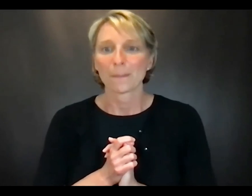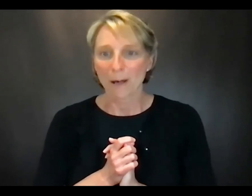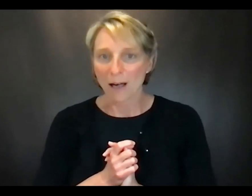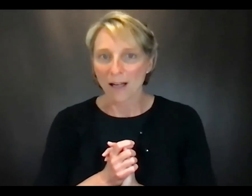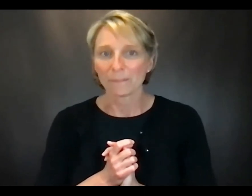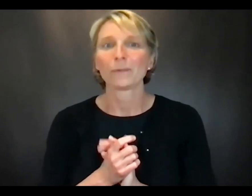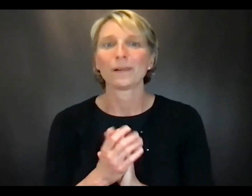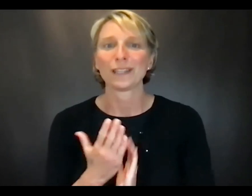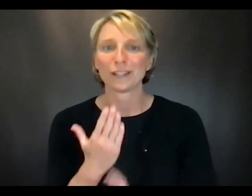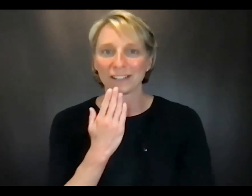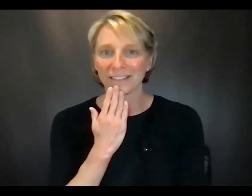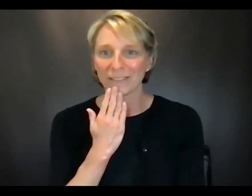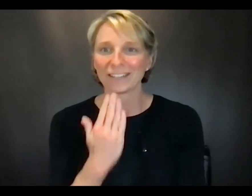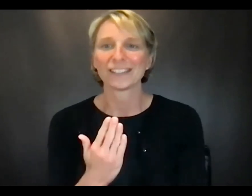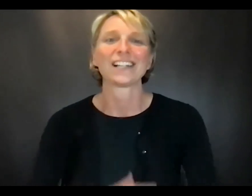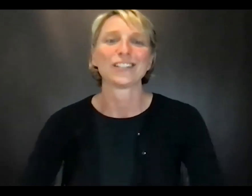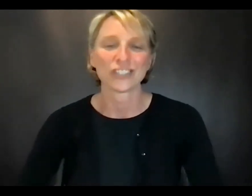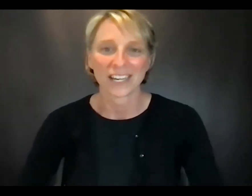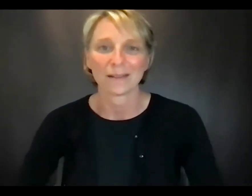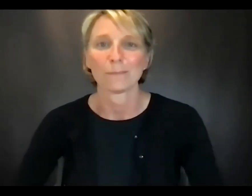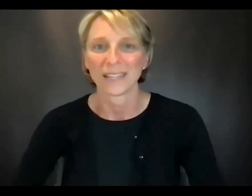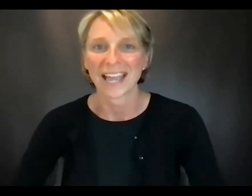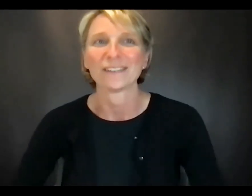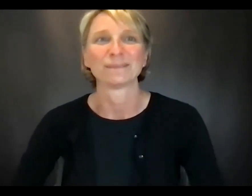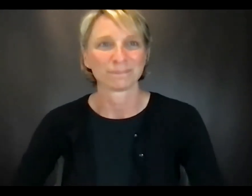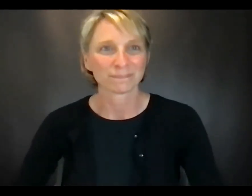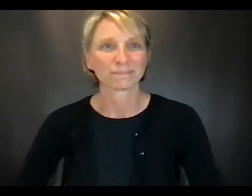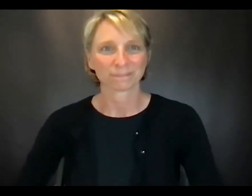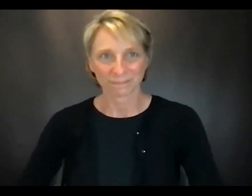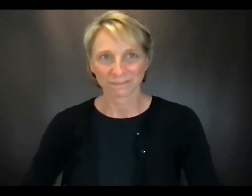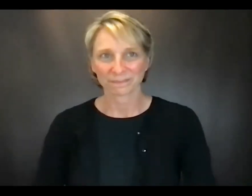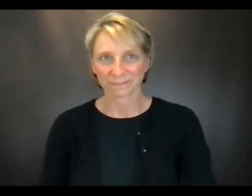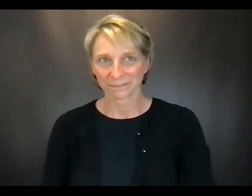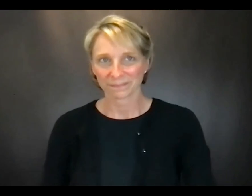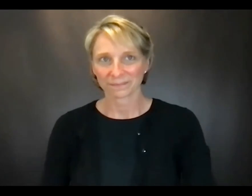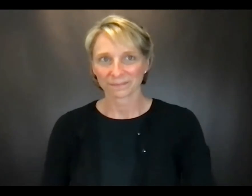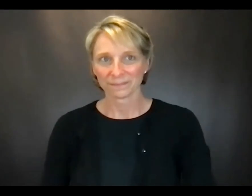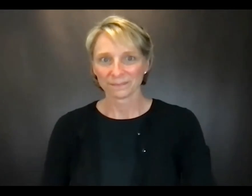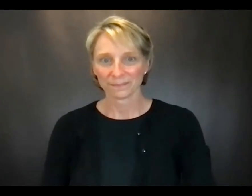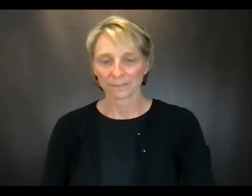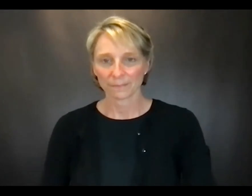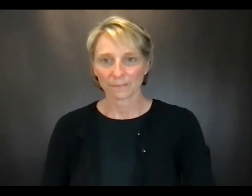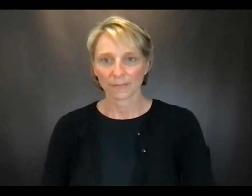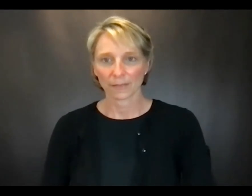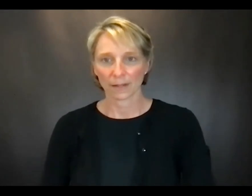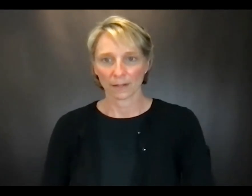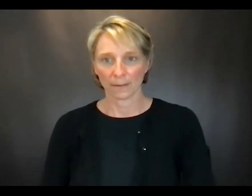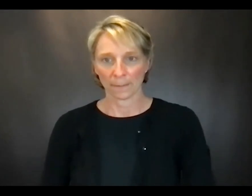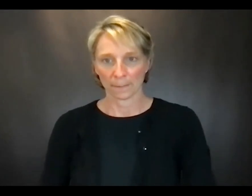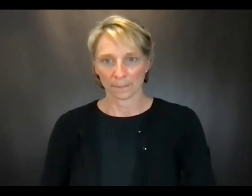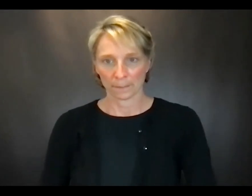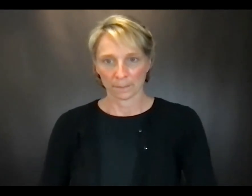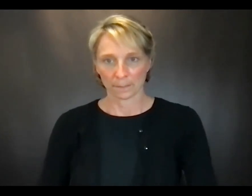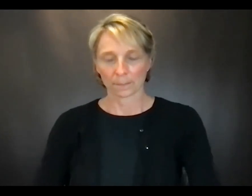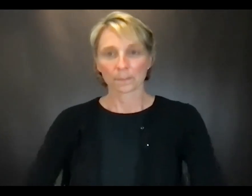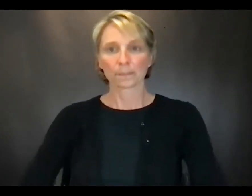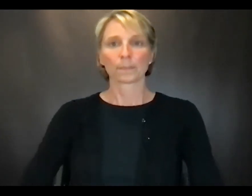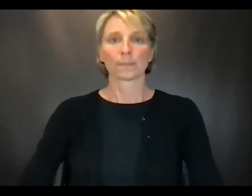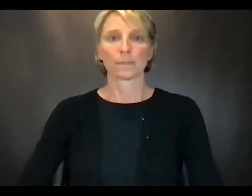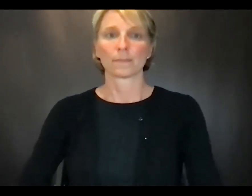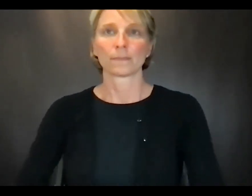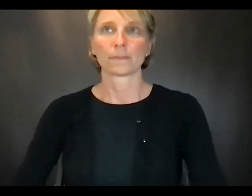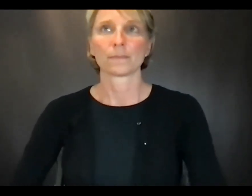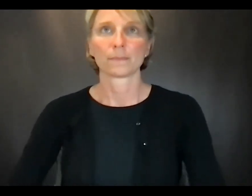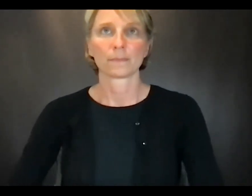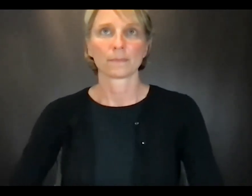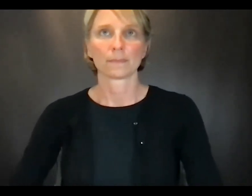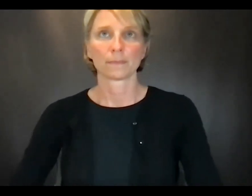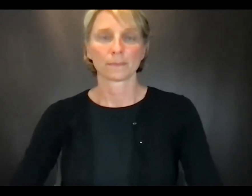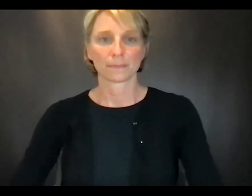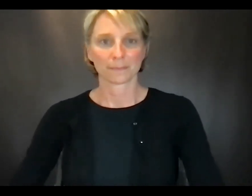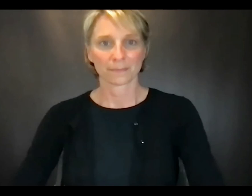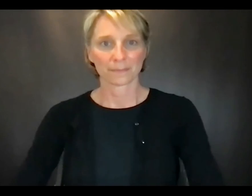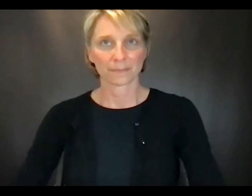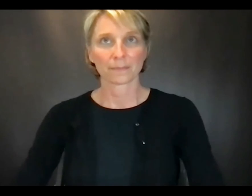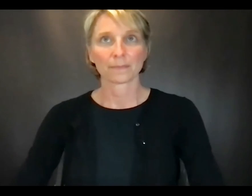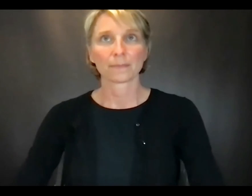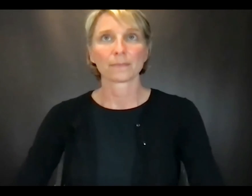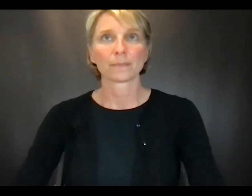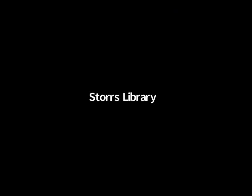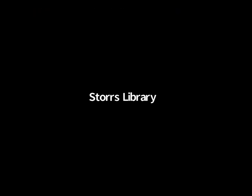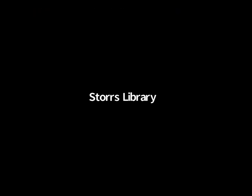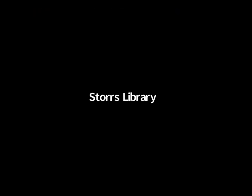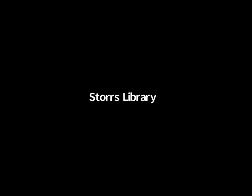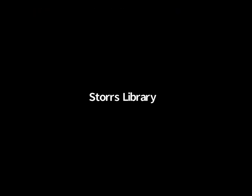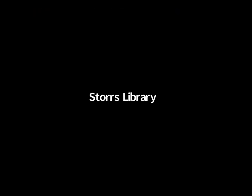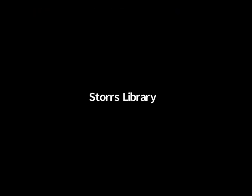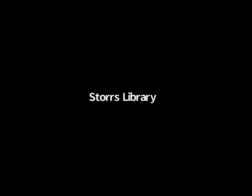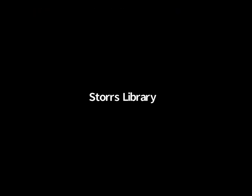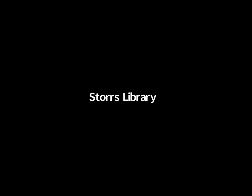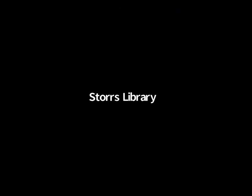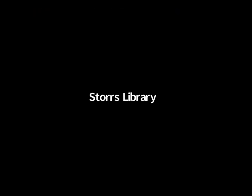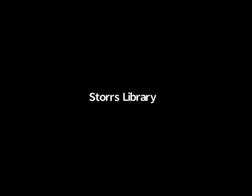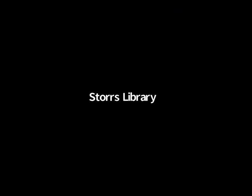palm with your fingers on your chin moving out. Someone said, I want to ask Jean to tell